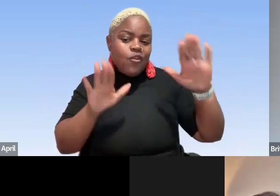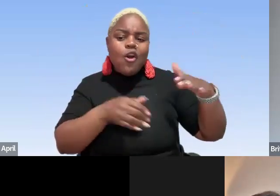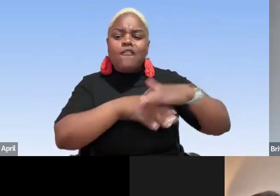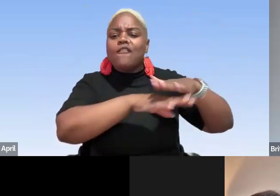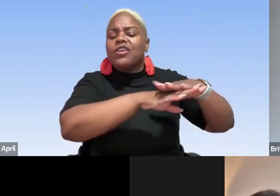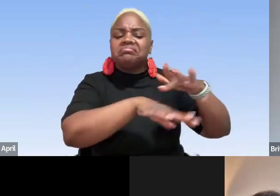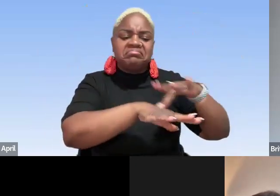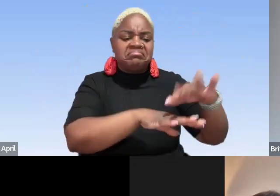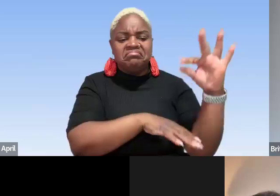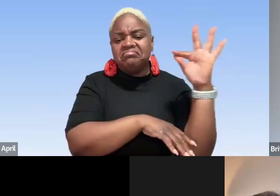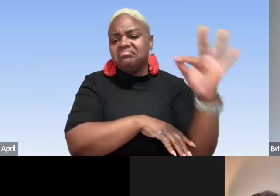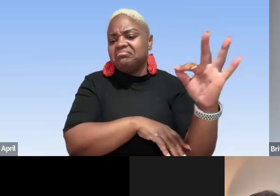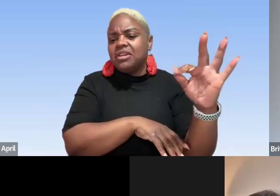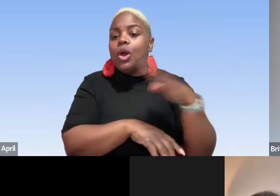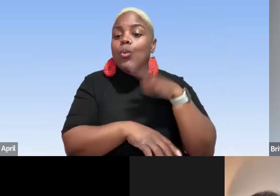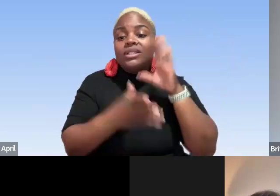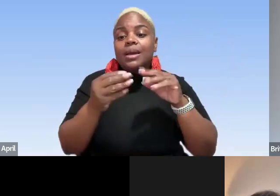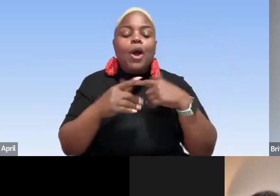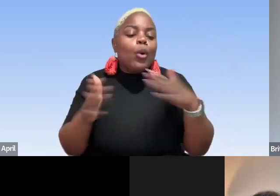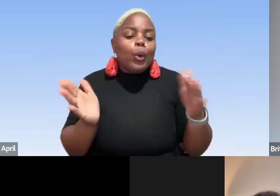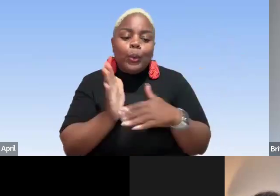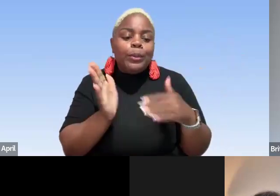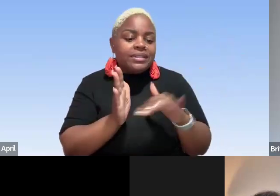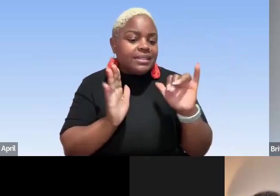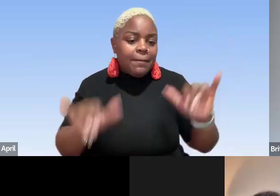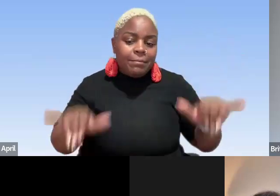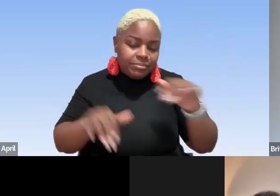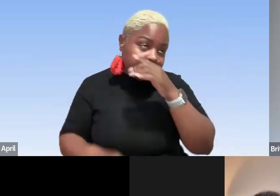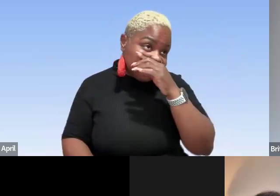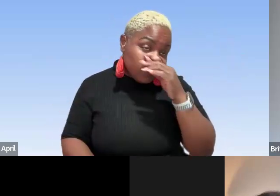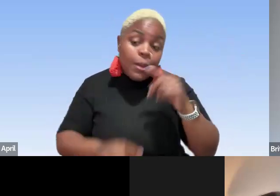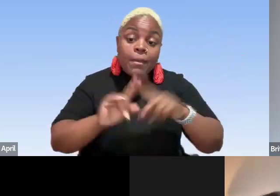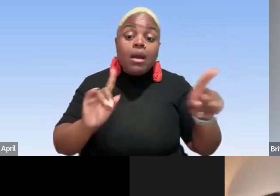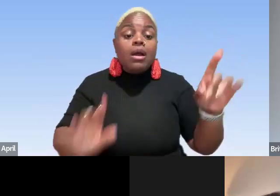so I don't wanna like reinvent the wheel here. I just wanted to bring my perspective as a disabled person